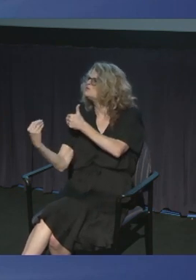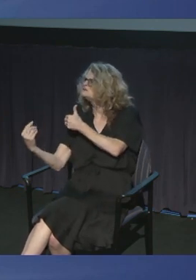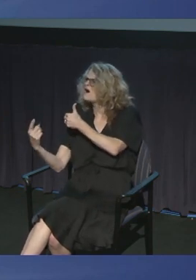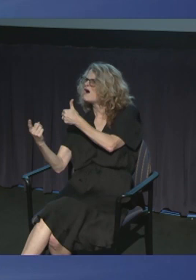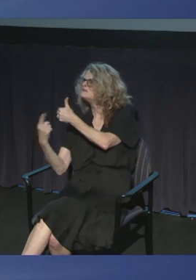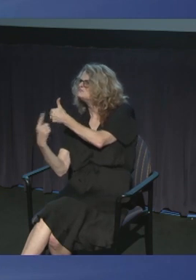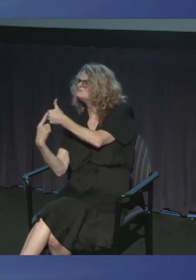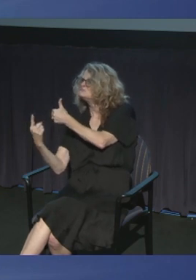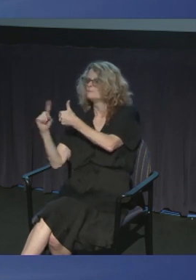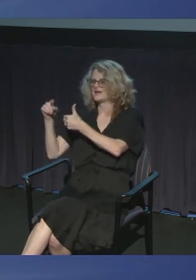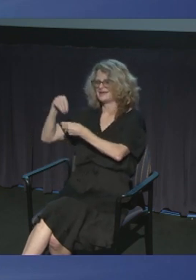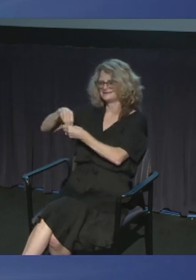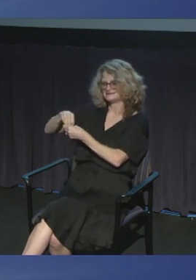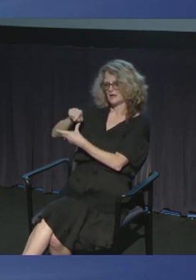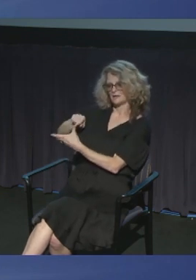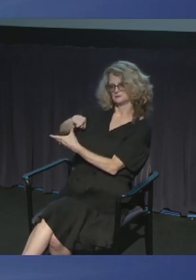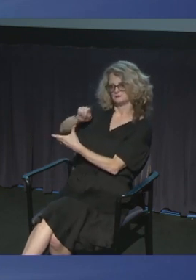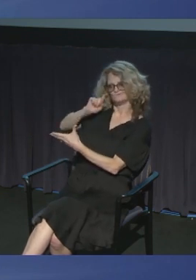KNOW AT NIH.